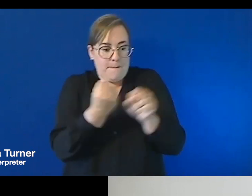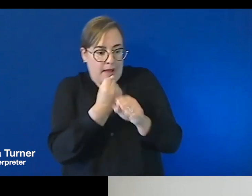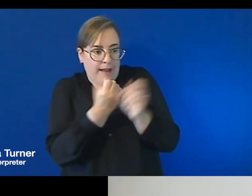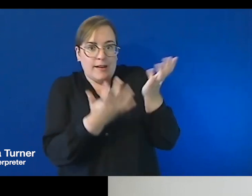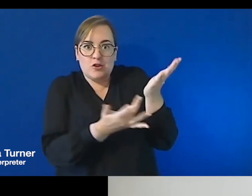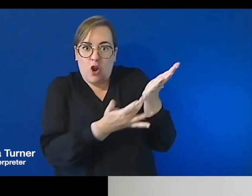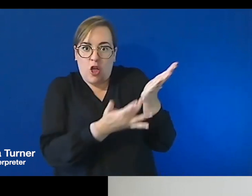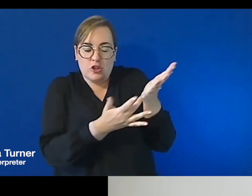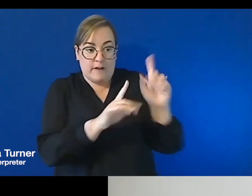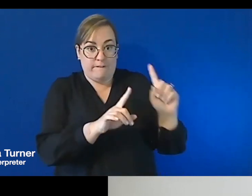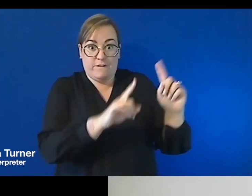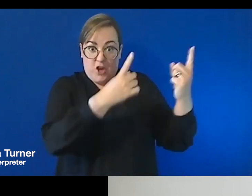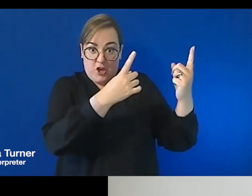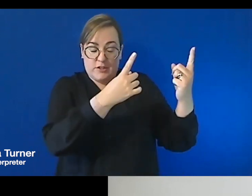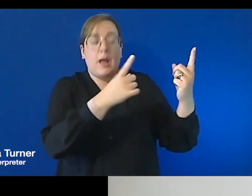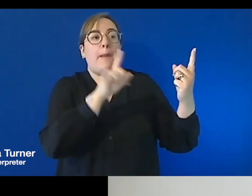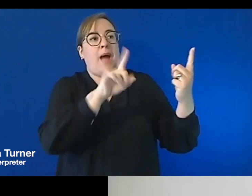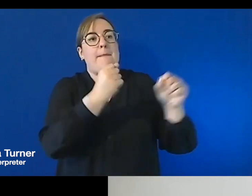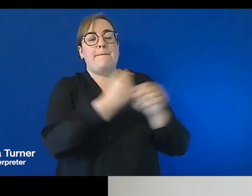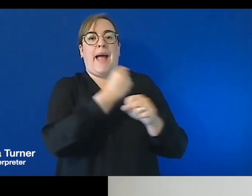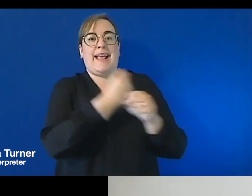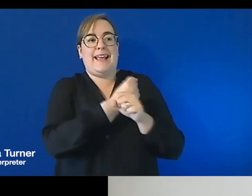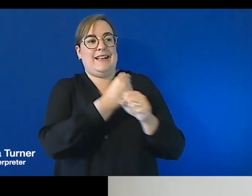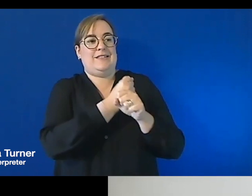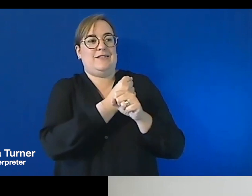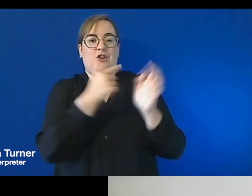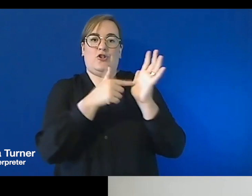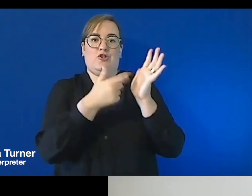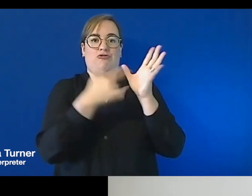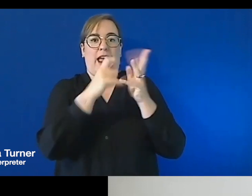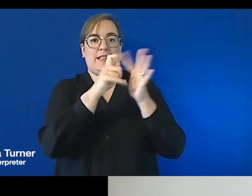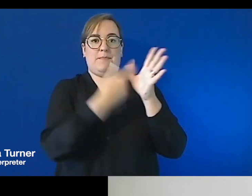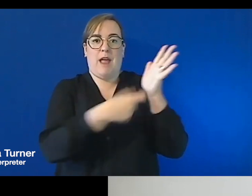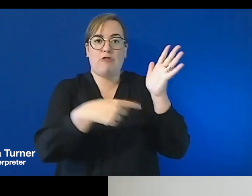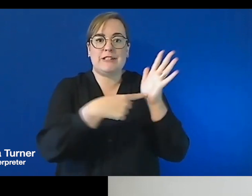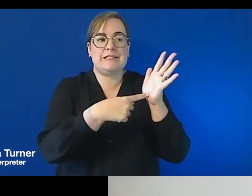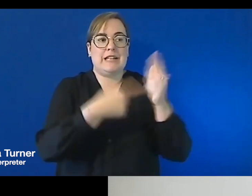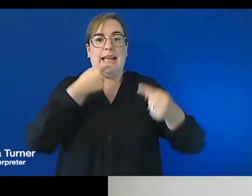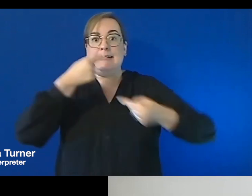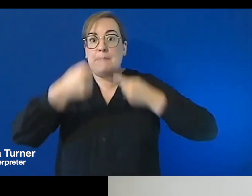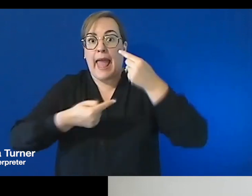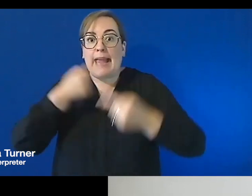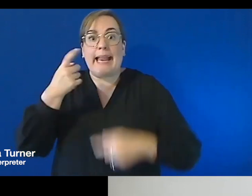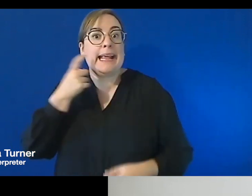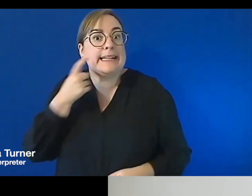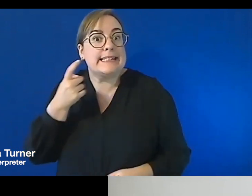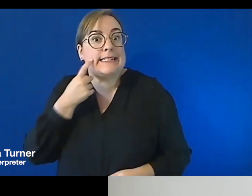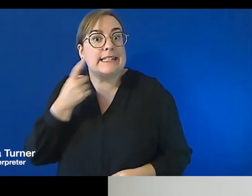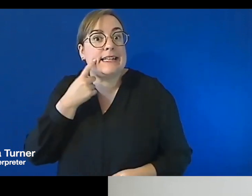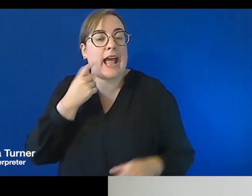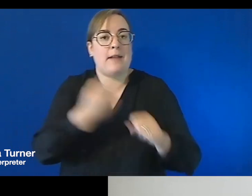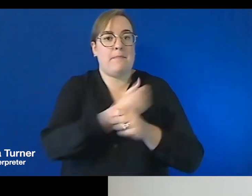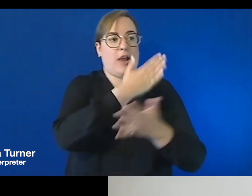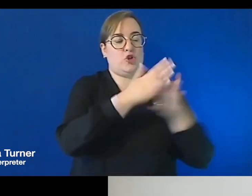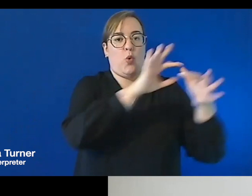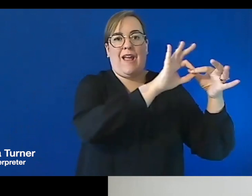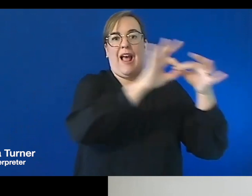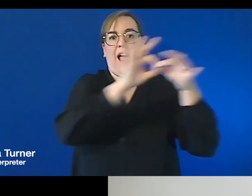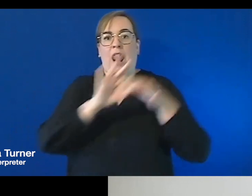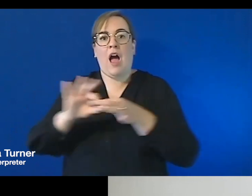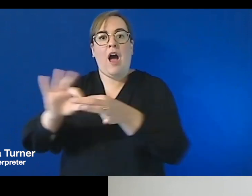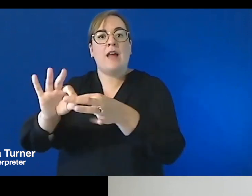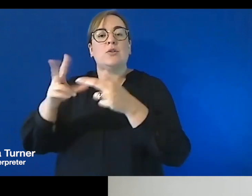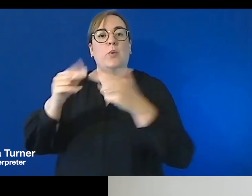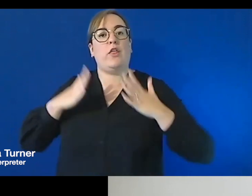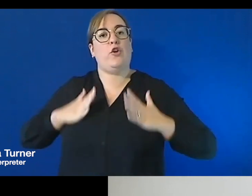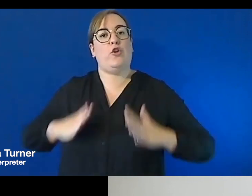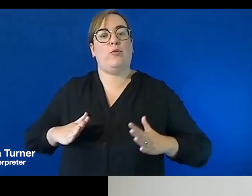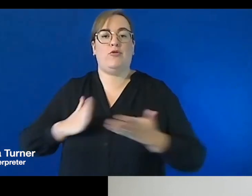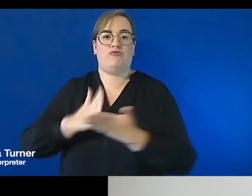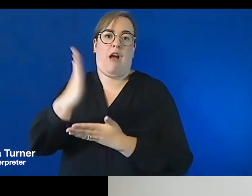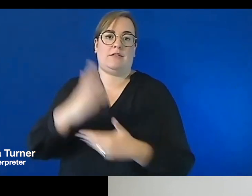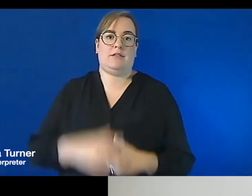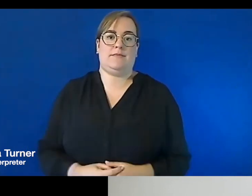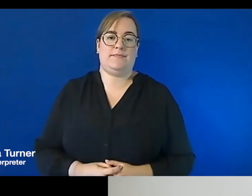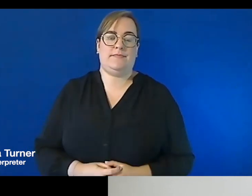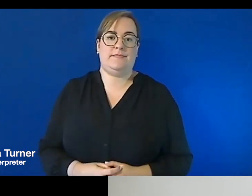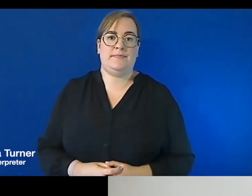explainable but also aligned with existing laws, human rights. At the same time when we able to be